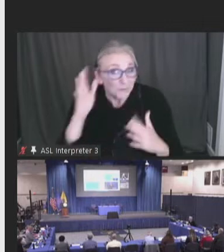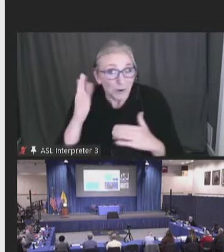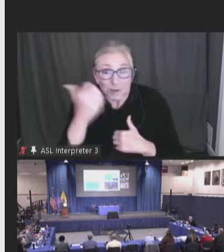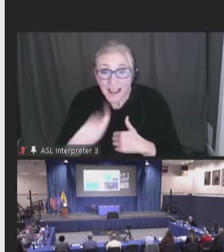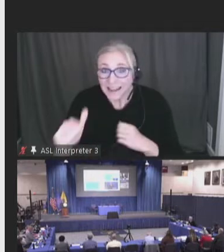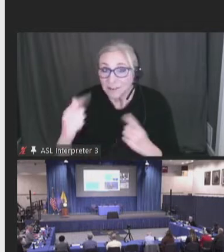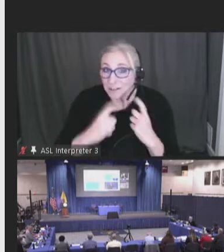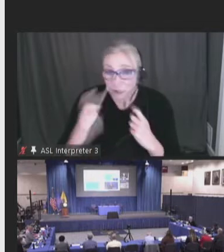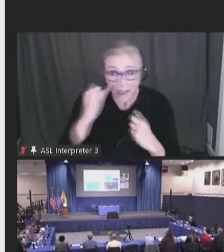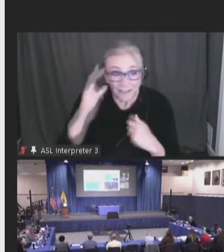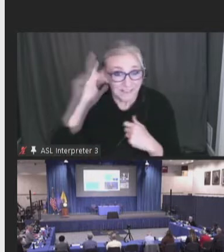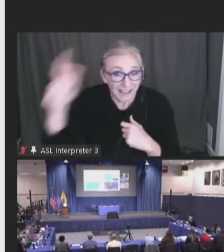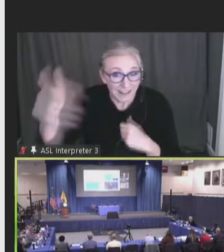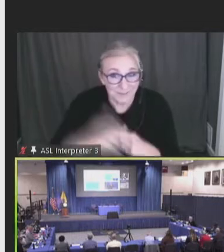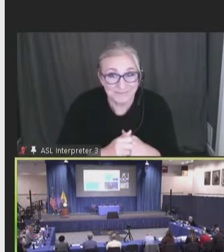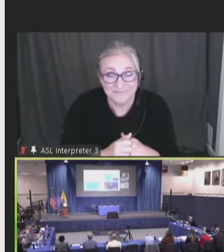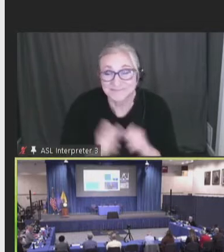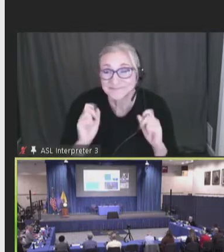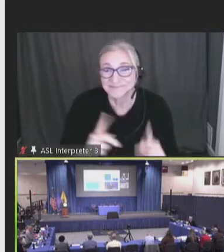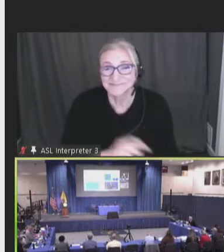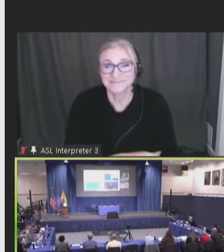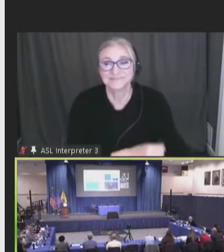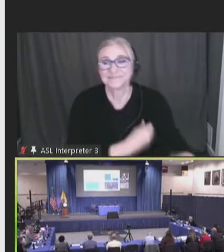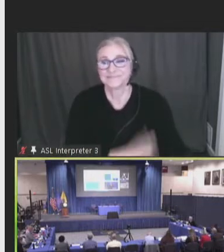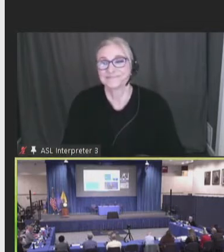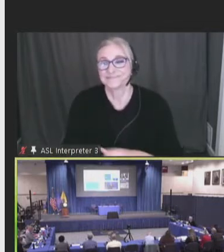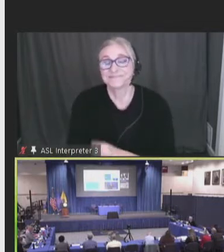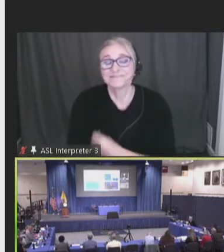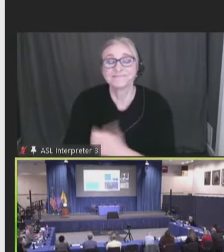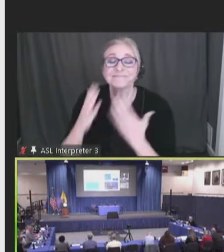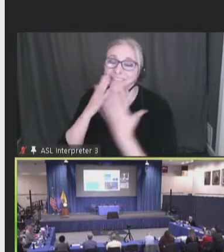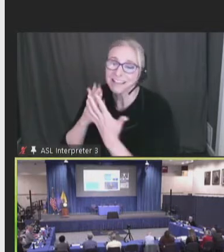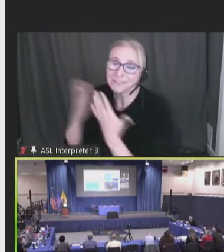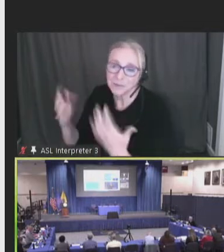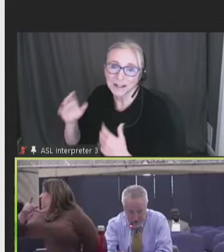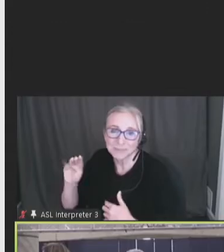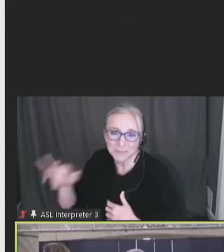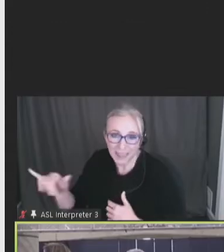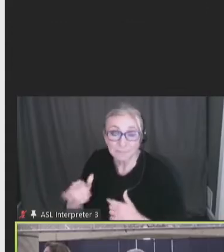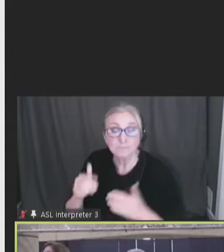Robert Hopkins: Thank you very much, May. Our next presenter is